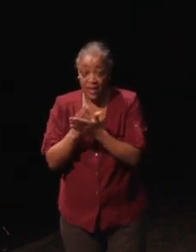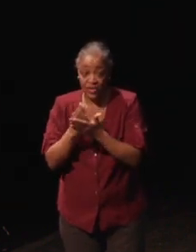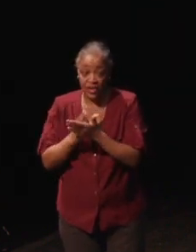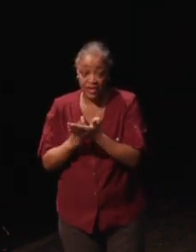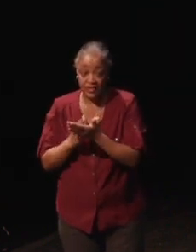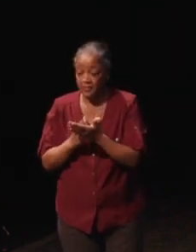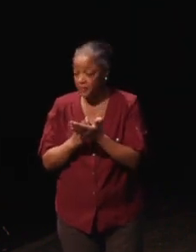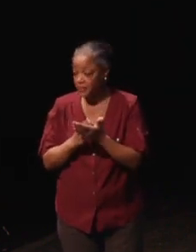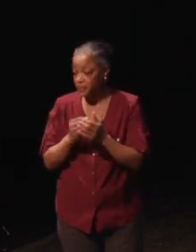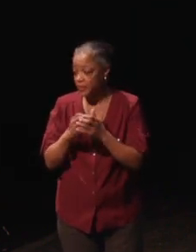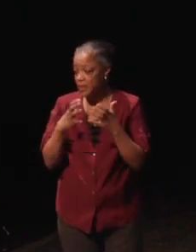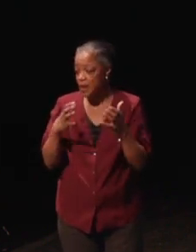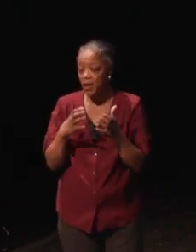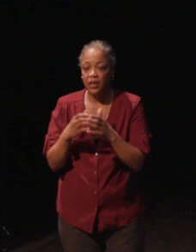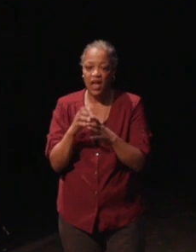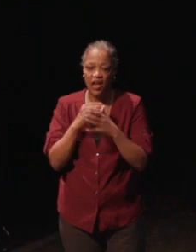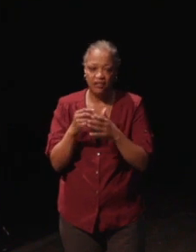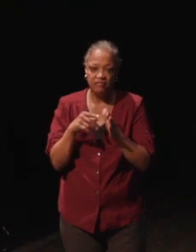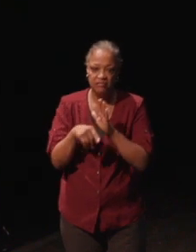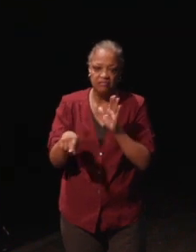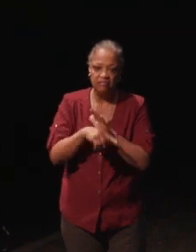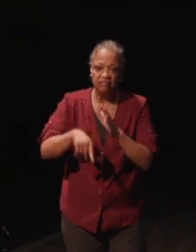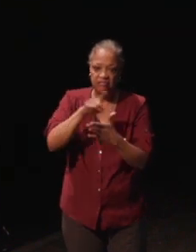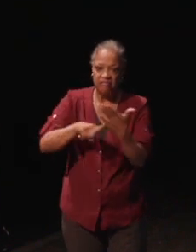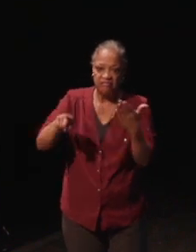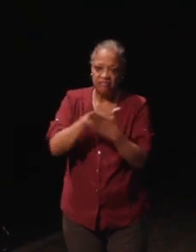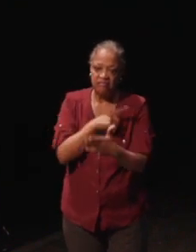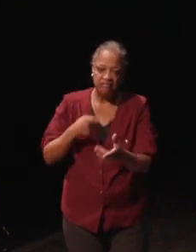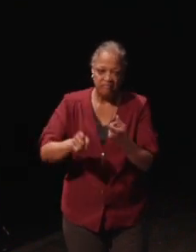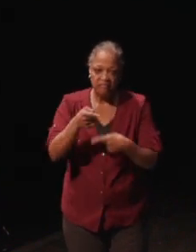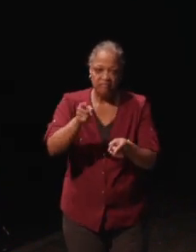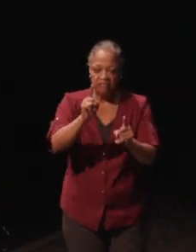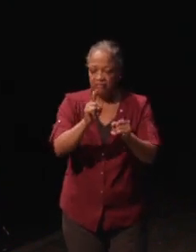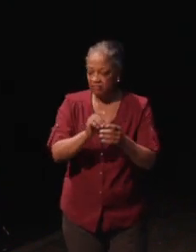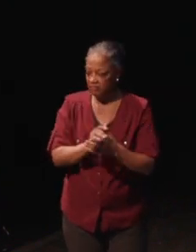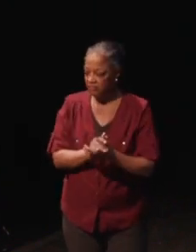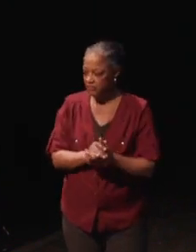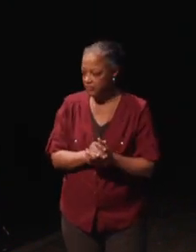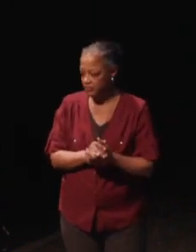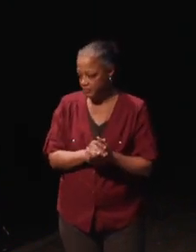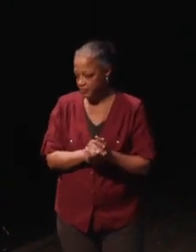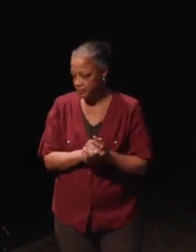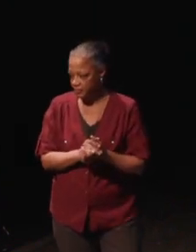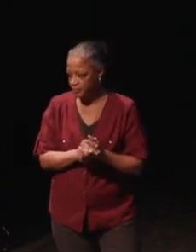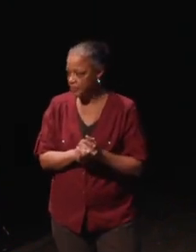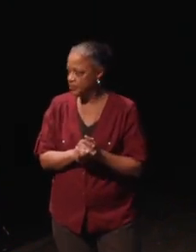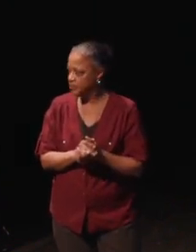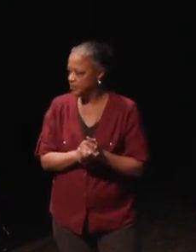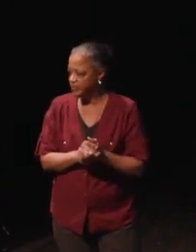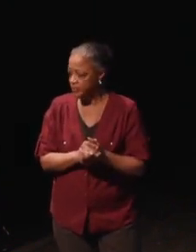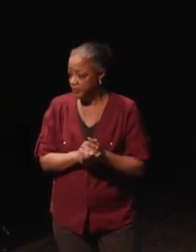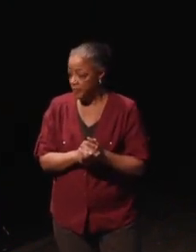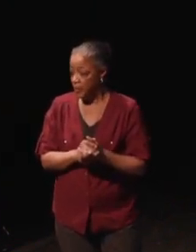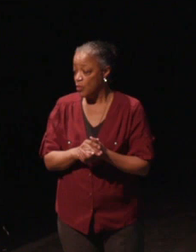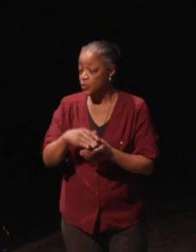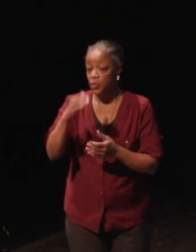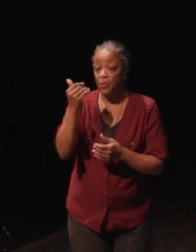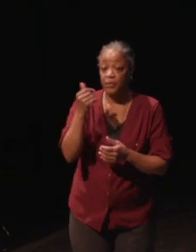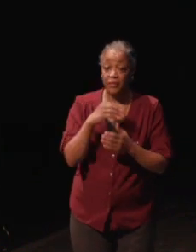There is a lot of vitriol there. So, through all of these 18 pages of comments and